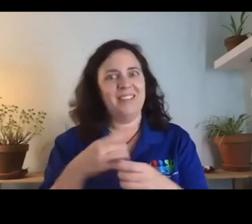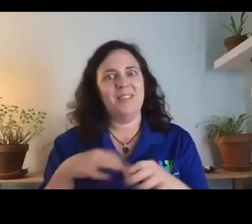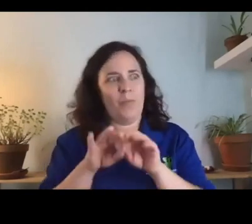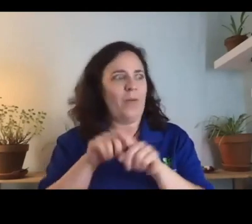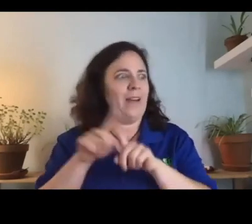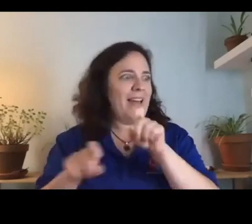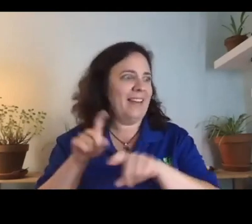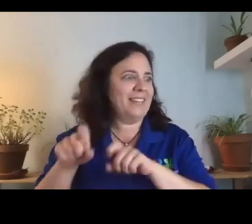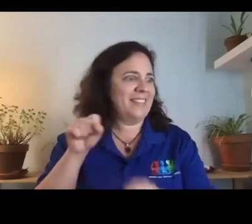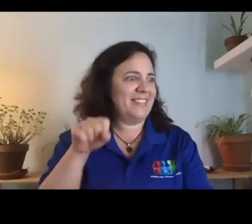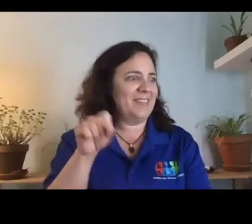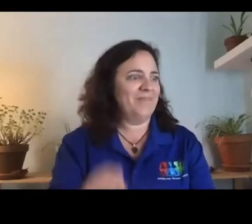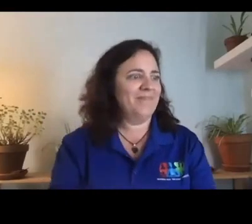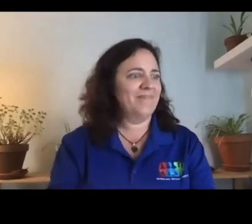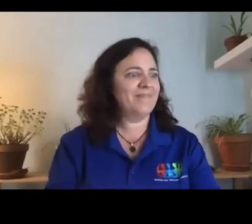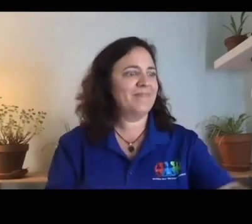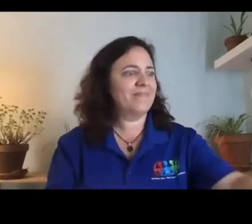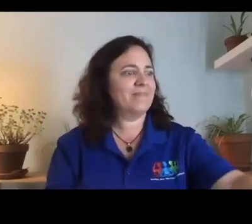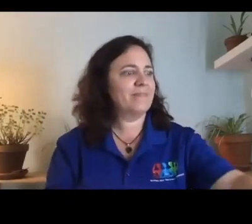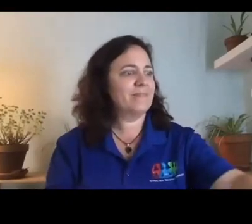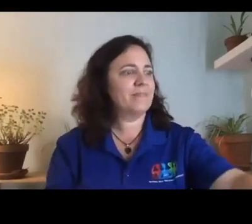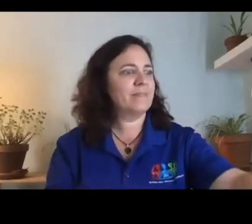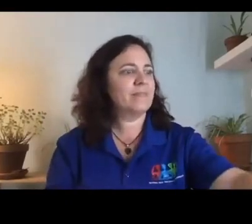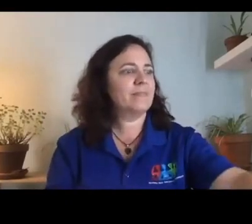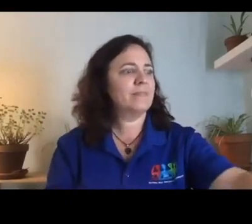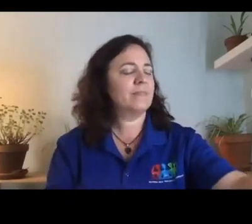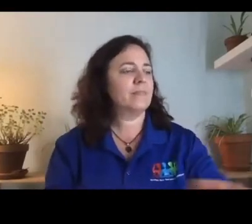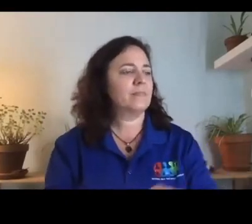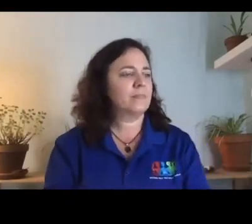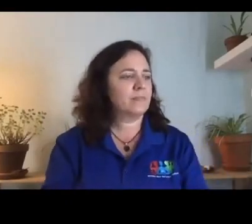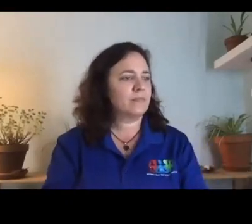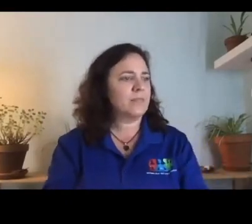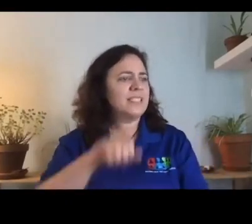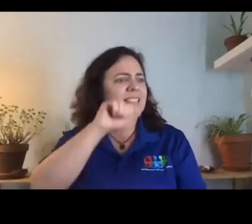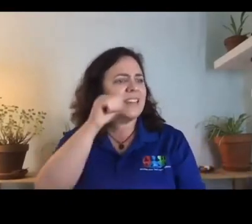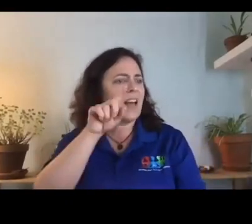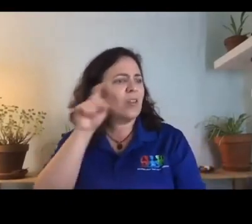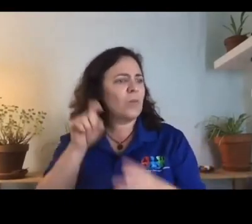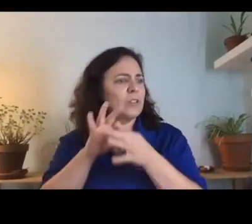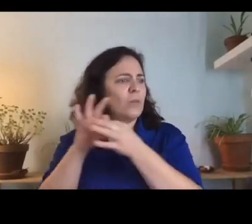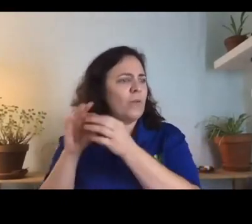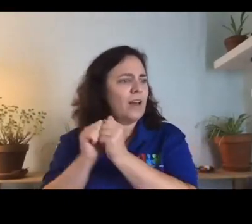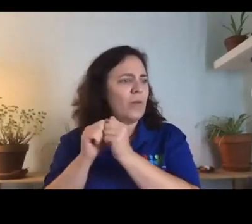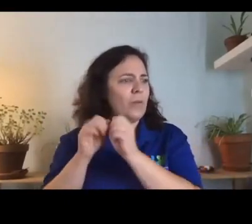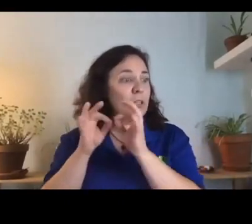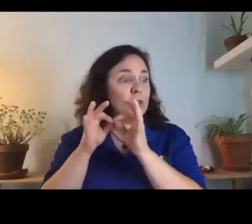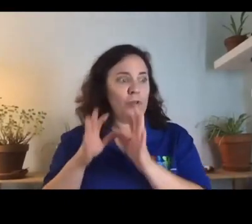ask somebody what their pronouns are if you would like. > I do agree, asking might be a good choice.